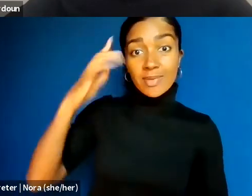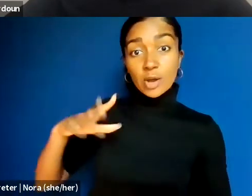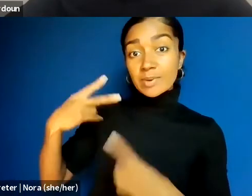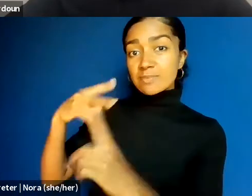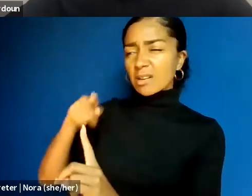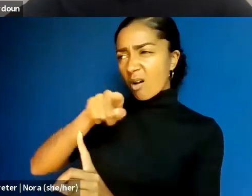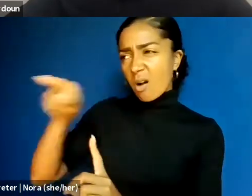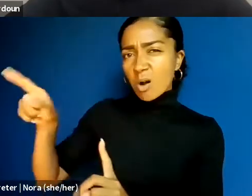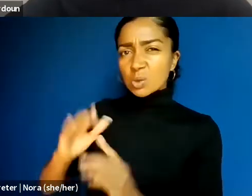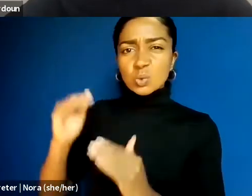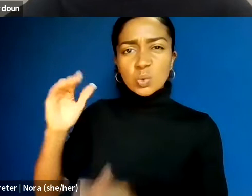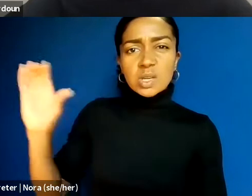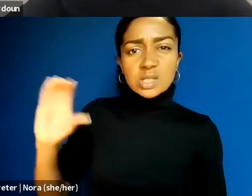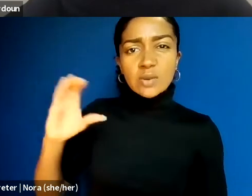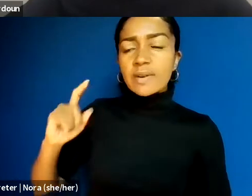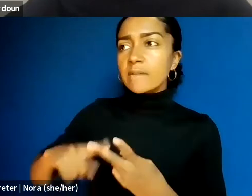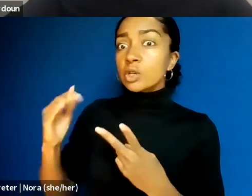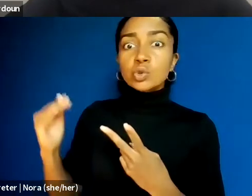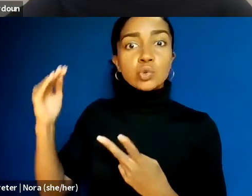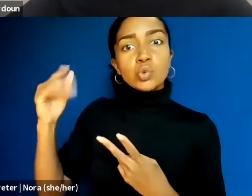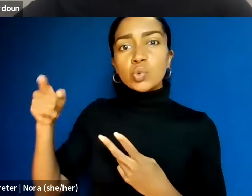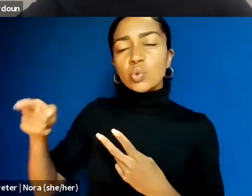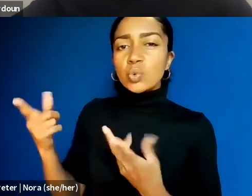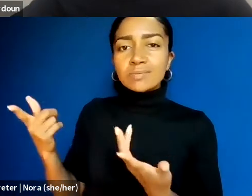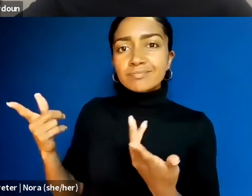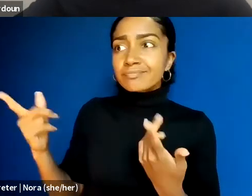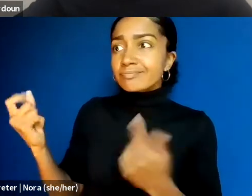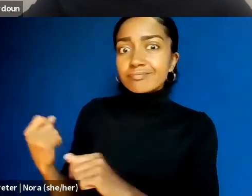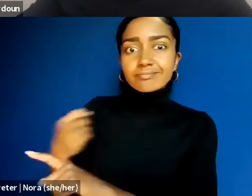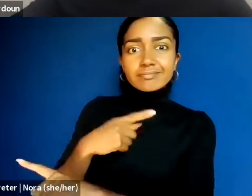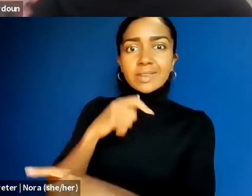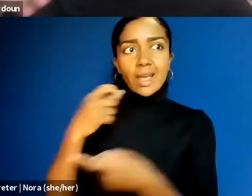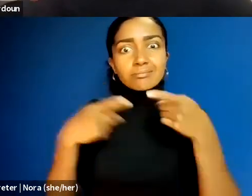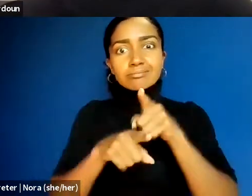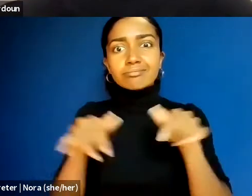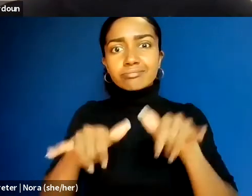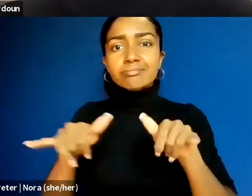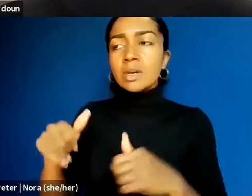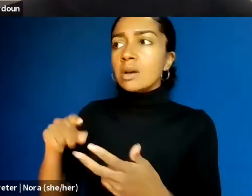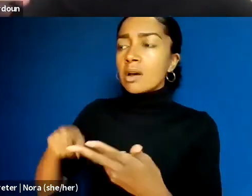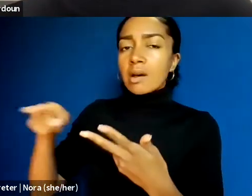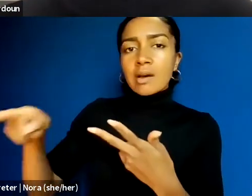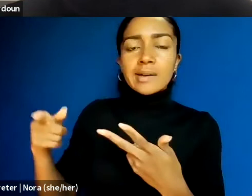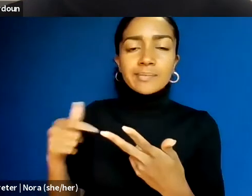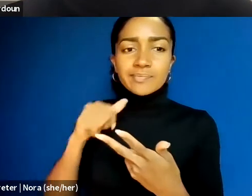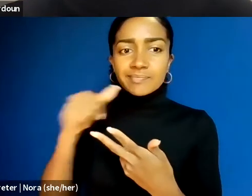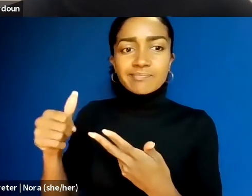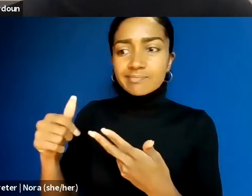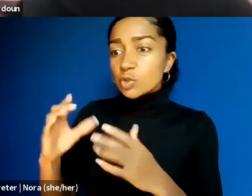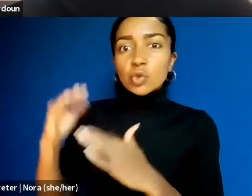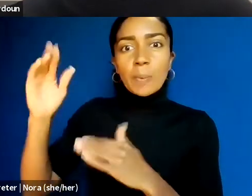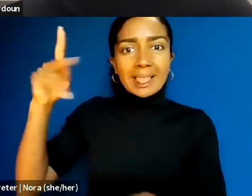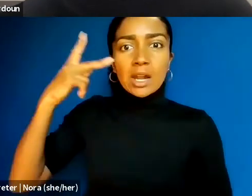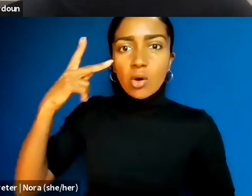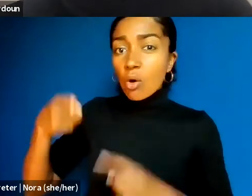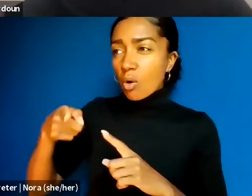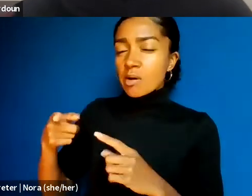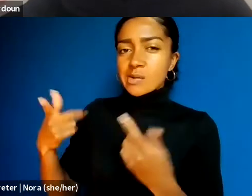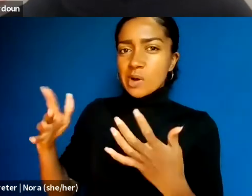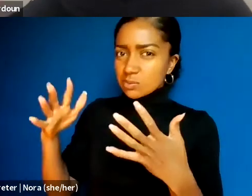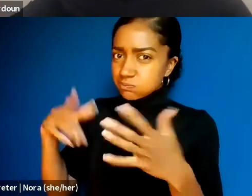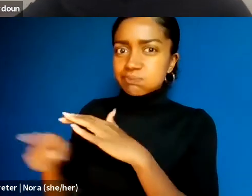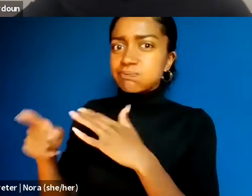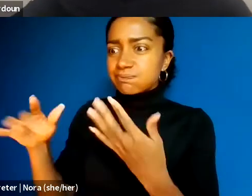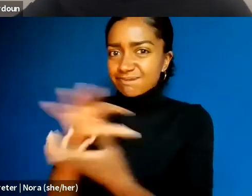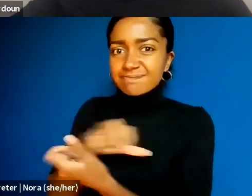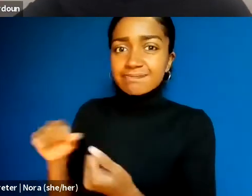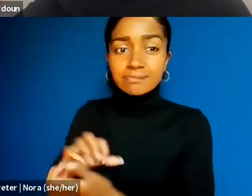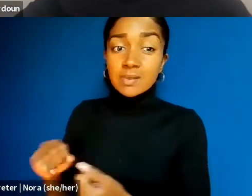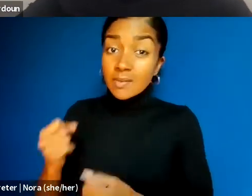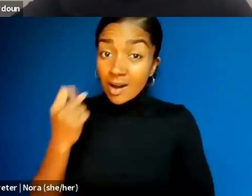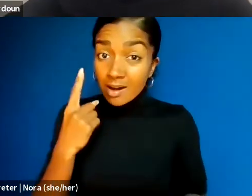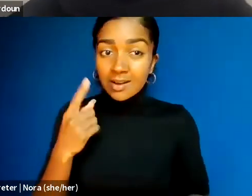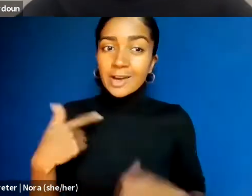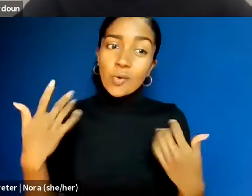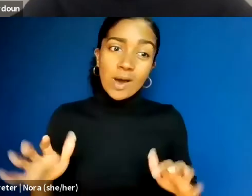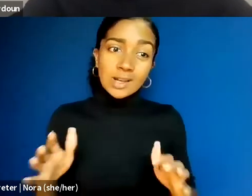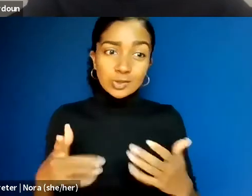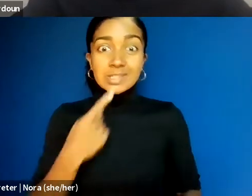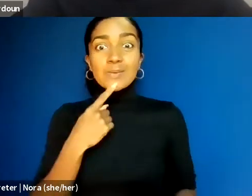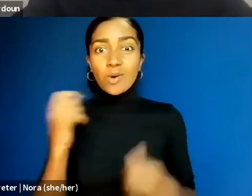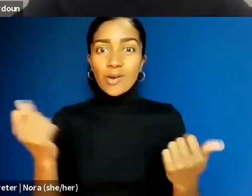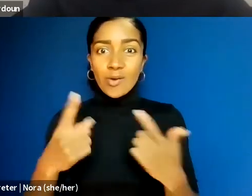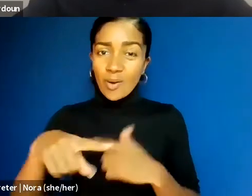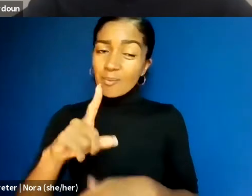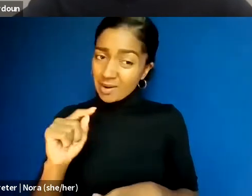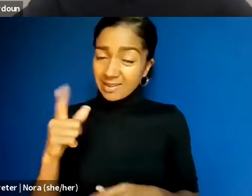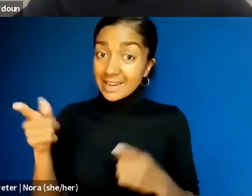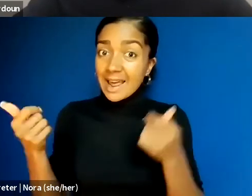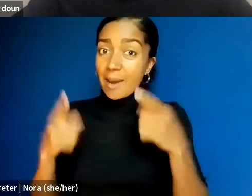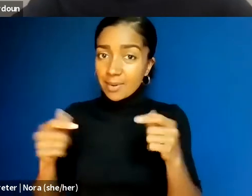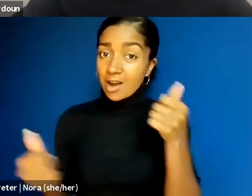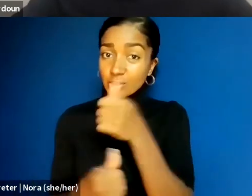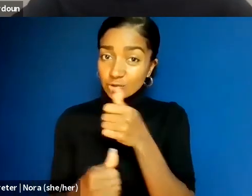to be too conservative, too dissident, too activist in nature as a way to fight and counter terror. So I don't want to rain on anybody's political parade, but this happened under a democratic administration and in my estimation is going to happen again with the coming of the Biden administration. So we'll see a shift from explicit Islamophobia to more structural Islamophobia which is advanced by these sorts of surveillance programs